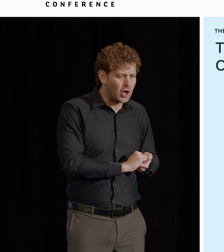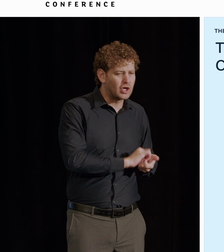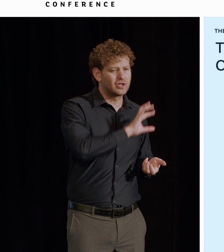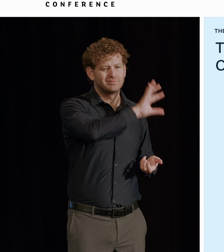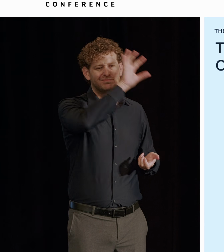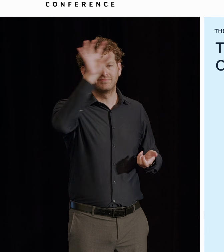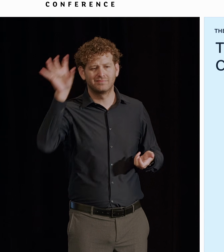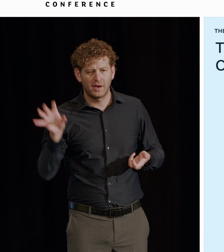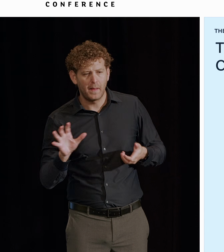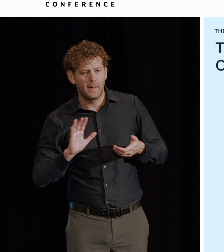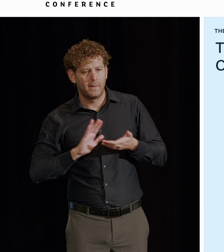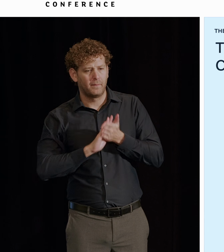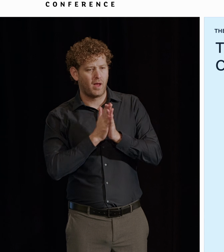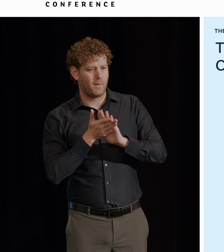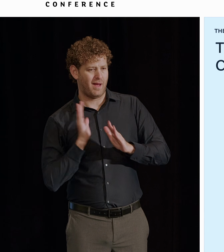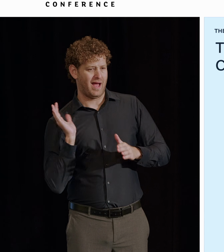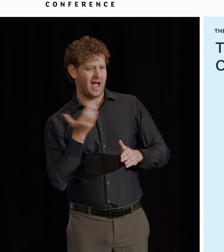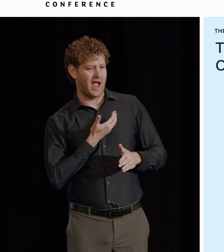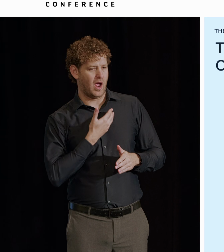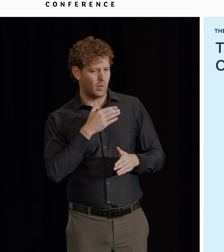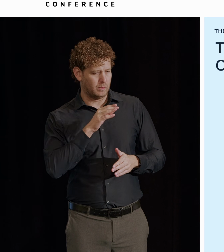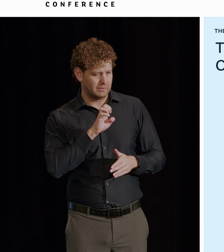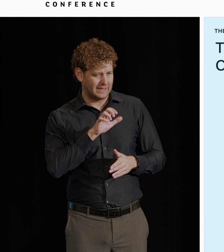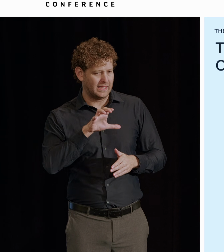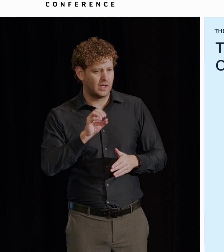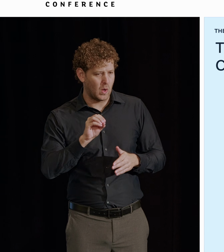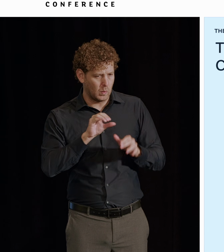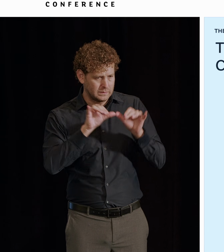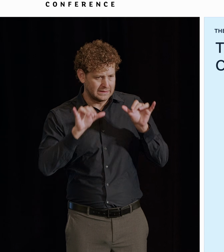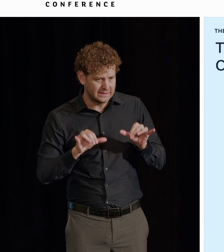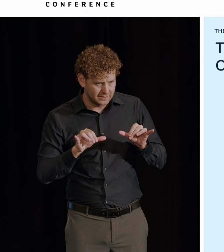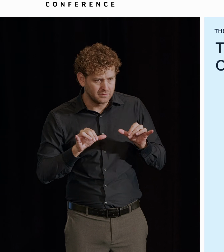The Device Access Toolkit enables an ecosystem, right? And so,